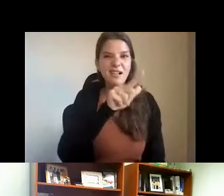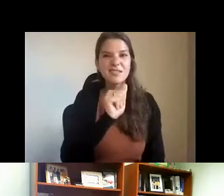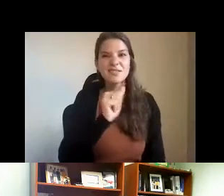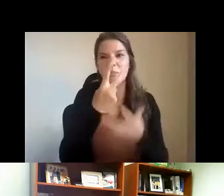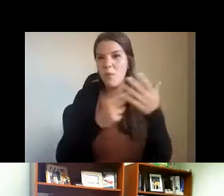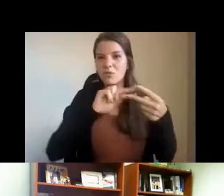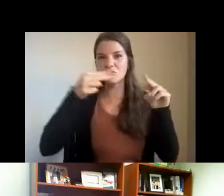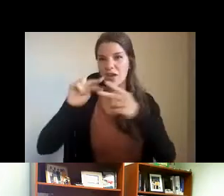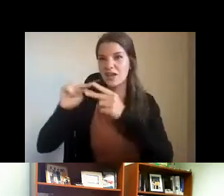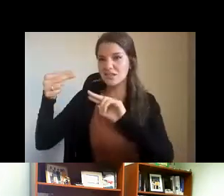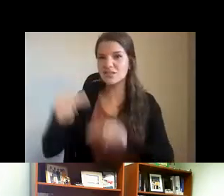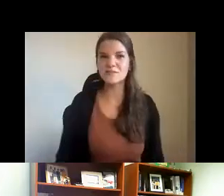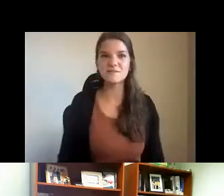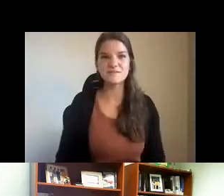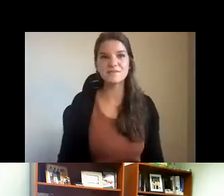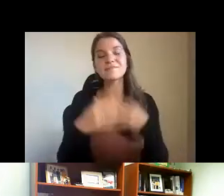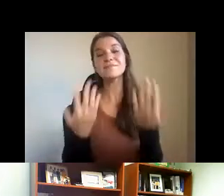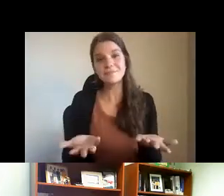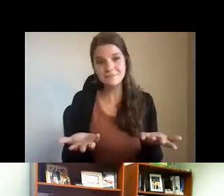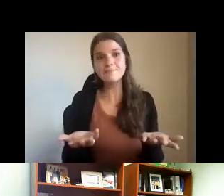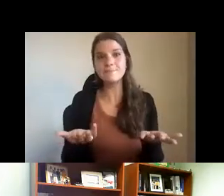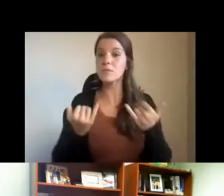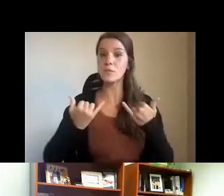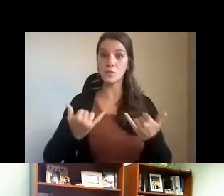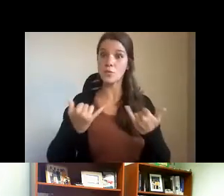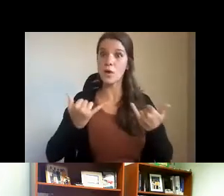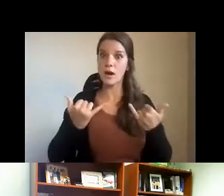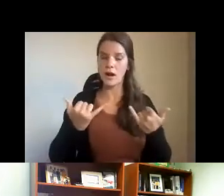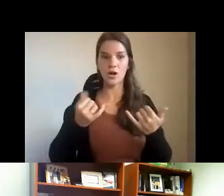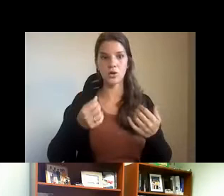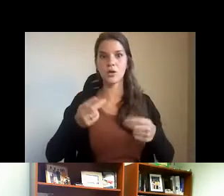Never the less we are in a period of very high transmission in the country